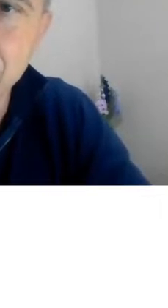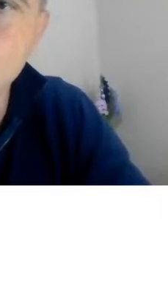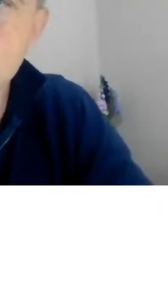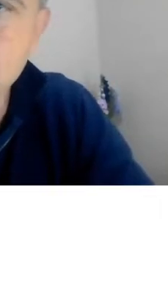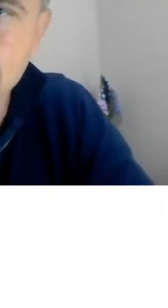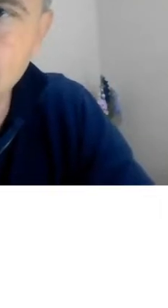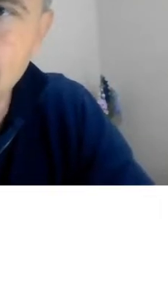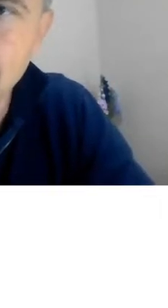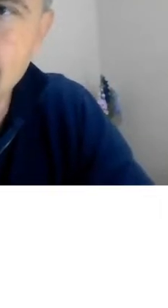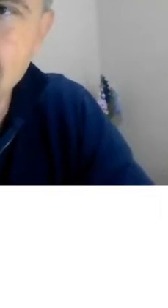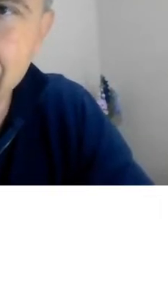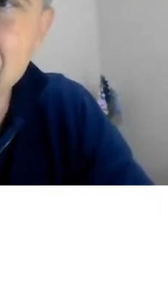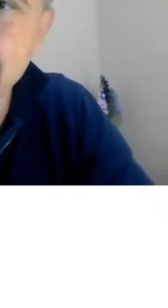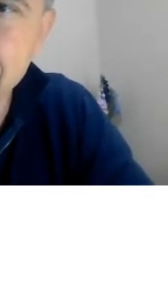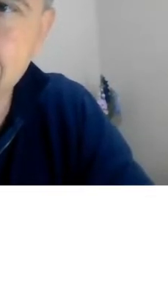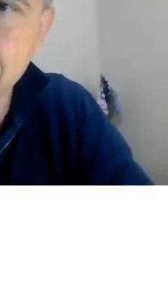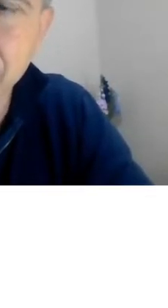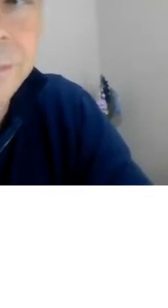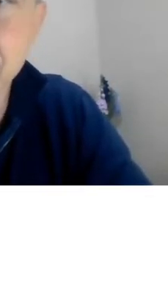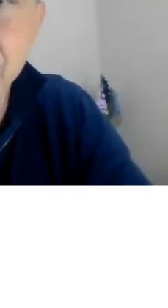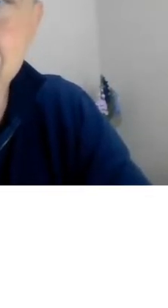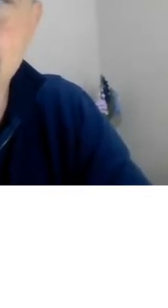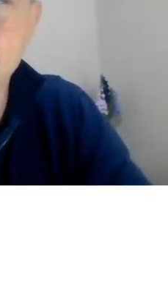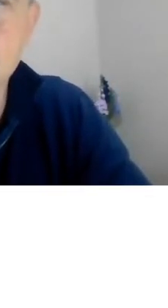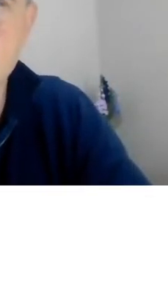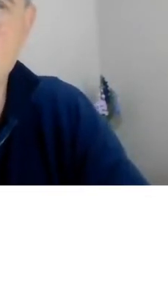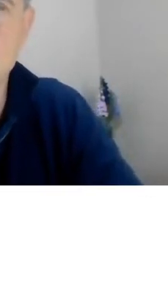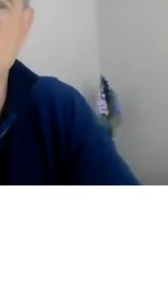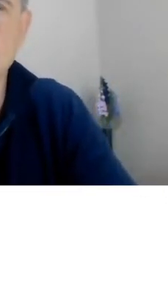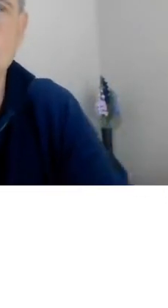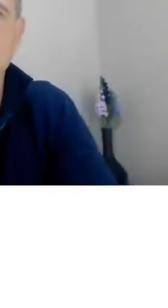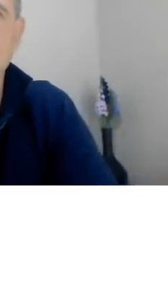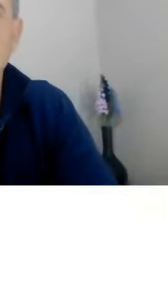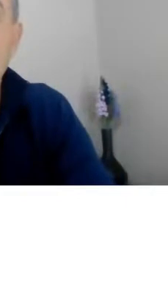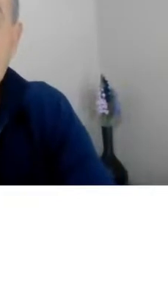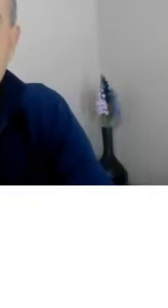most people expect it that's a terrible situation next slide